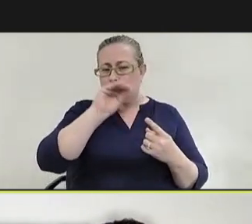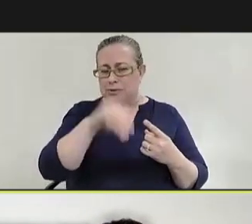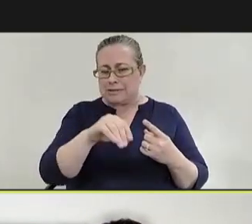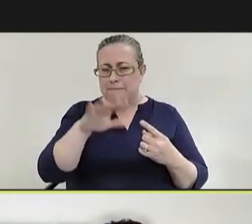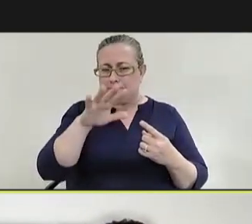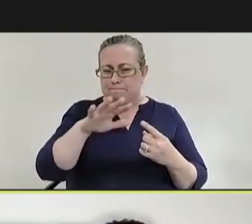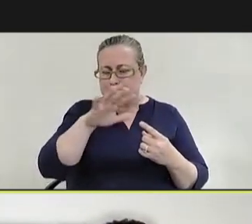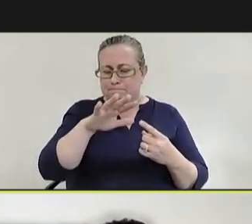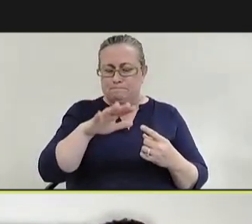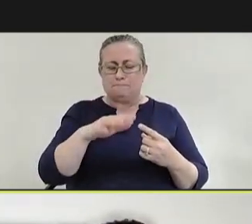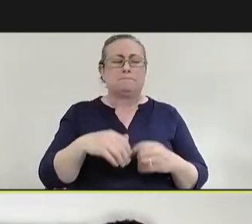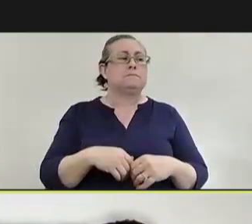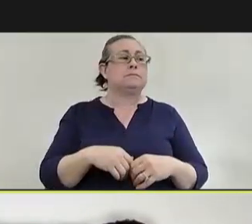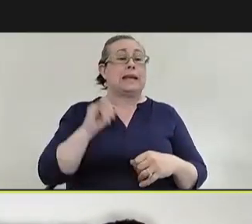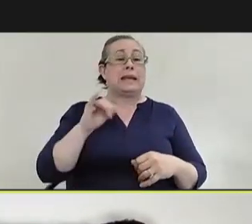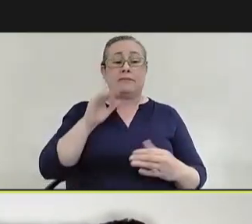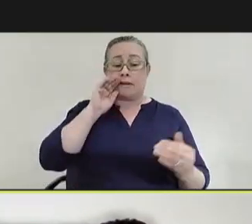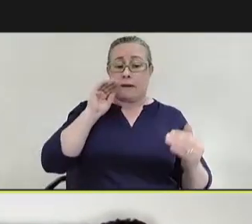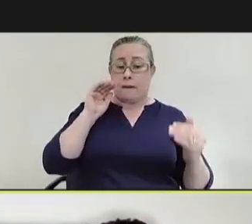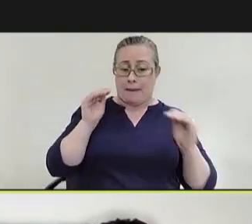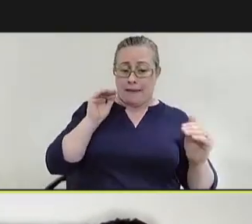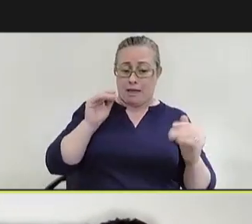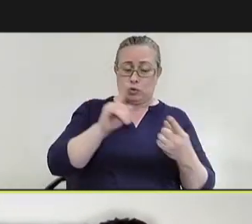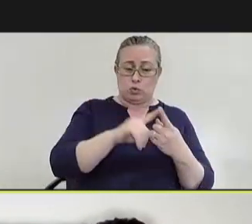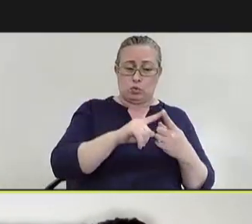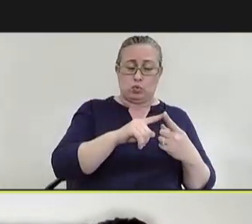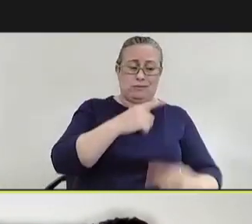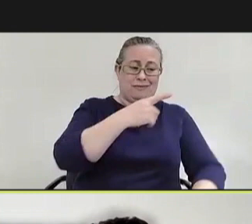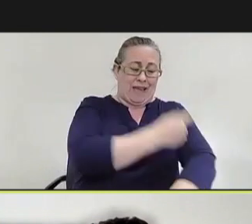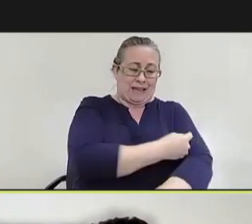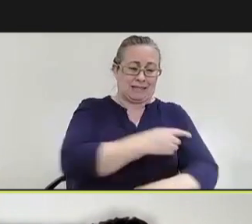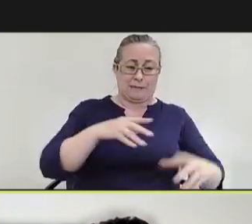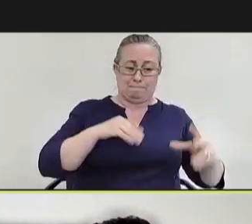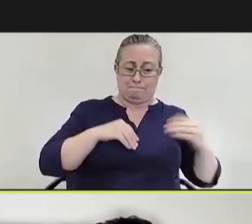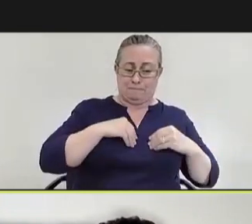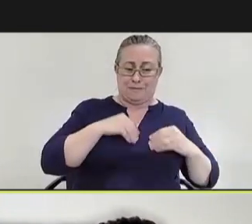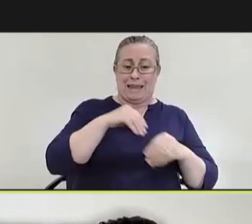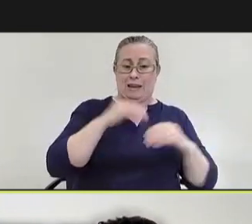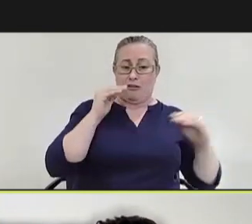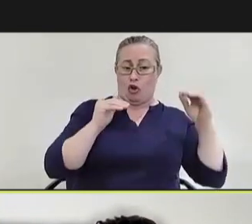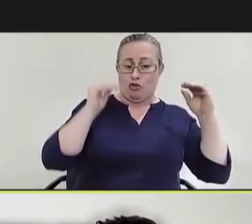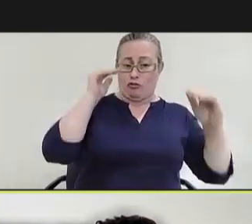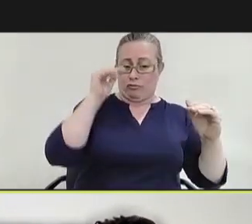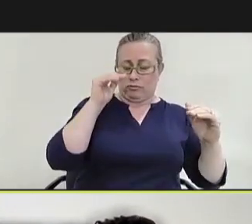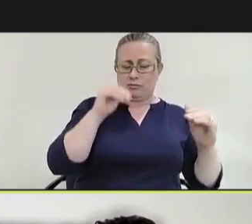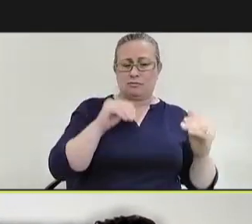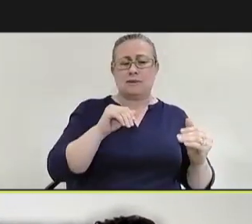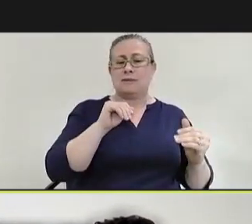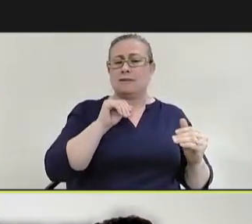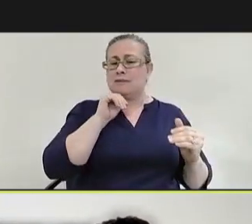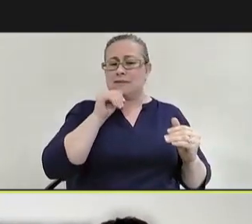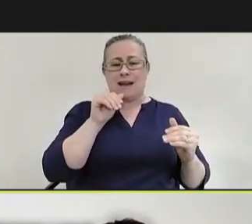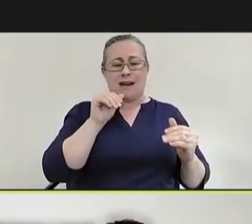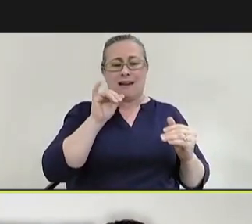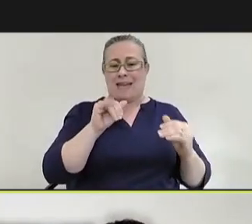but if you compare that to vaccine uptake in adults, it's actually not that far off. So,